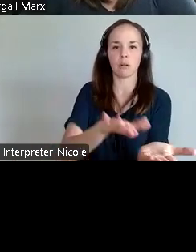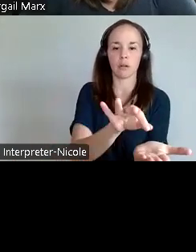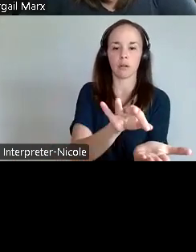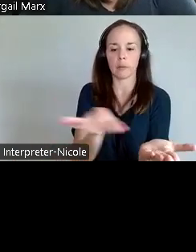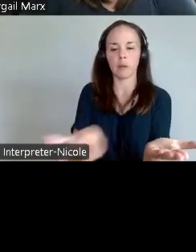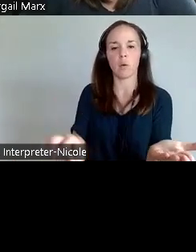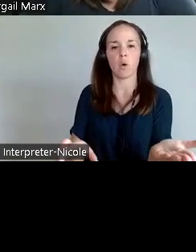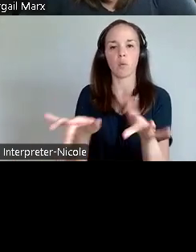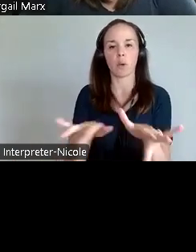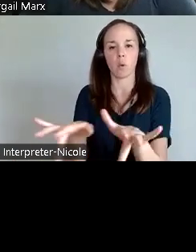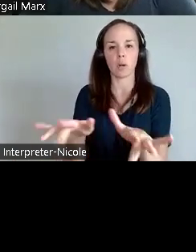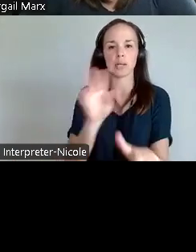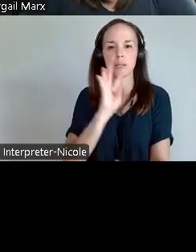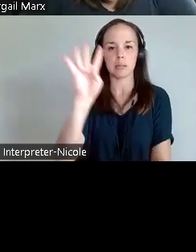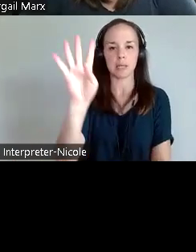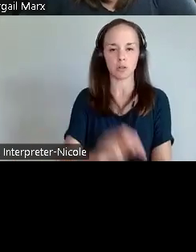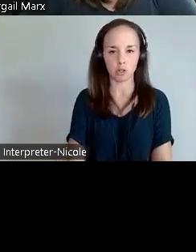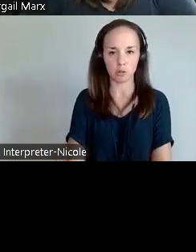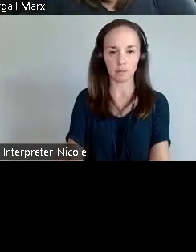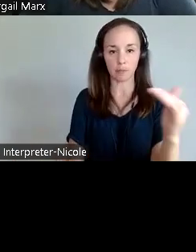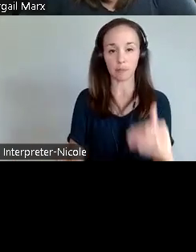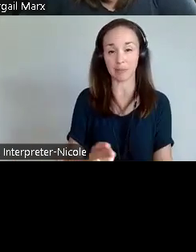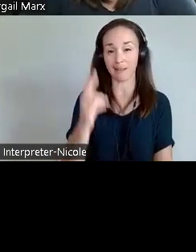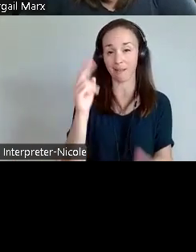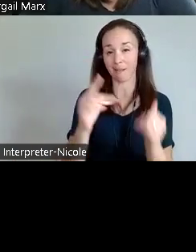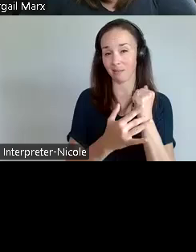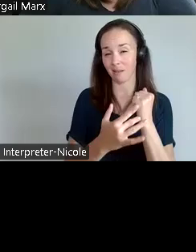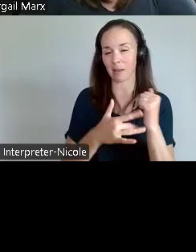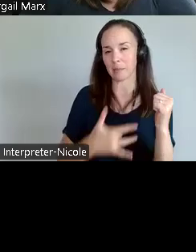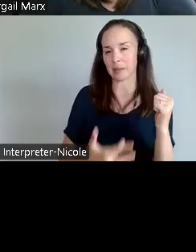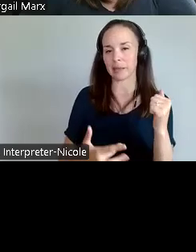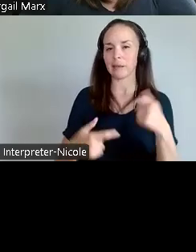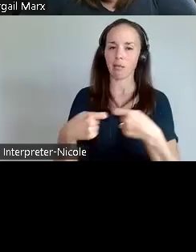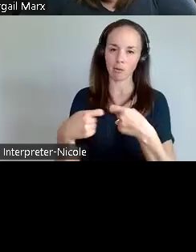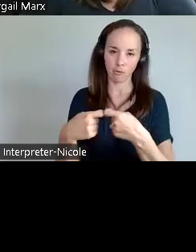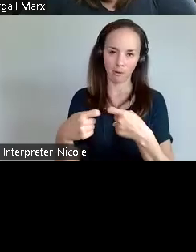High-tech devices, which are usually electronic devices that have recorded